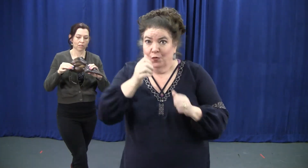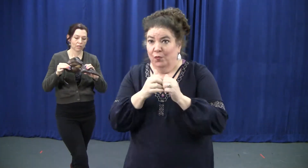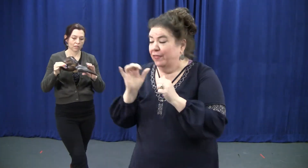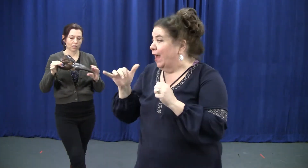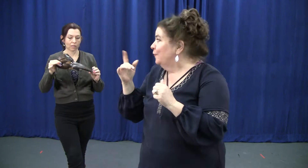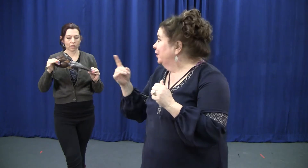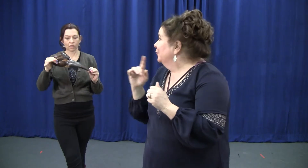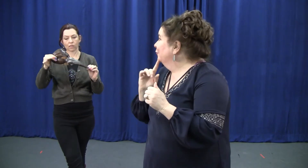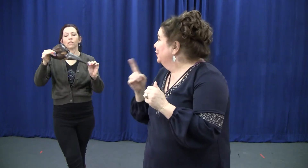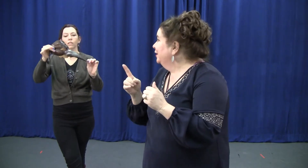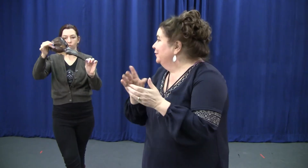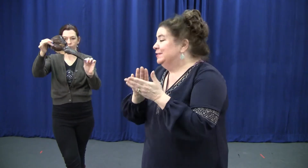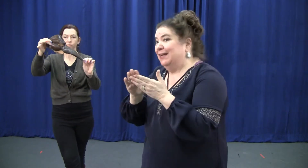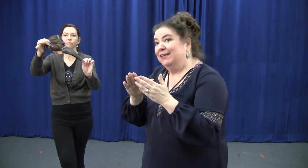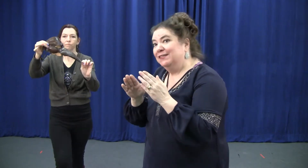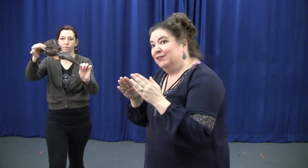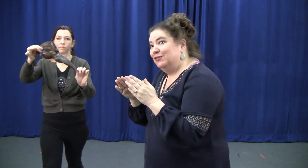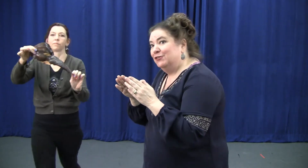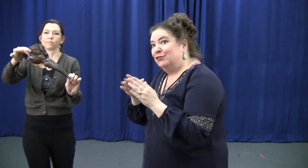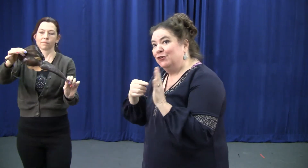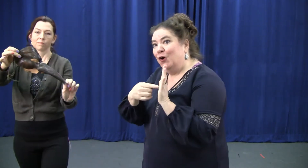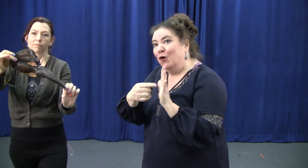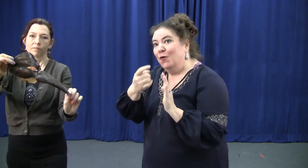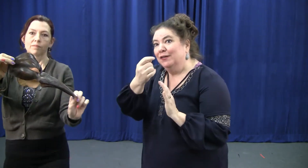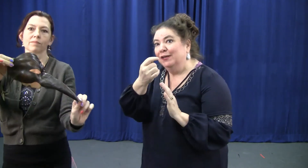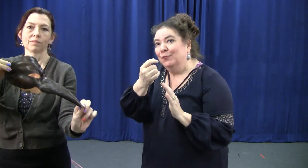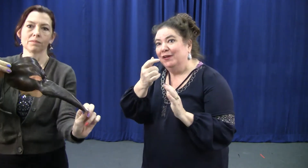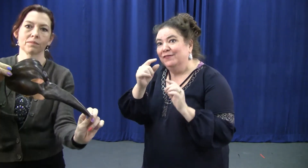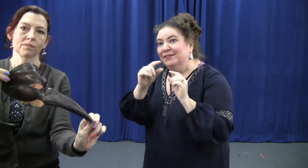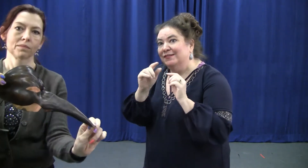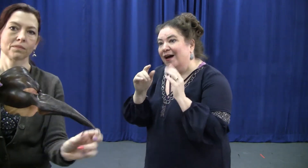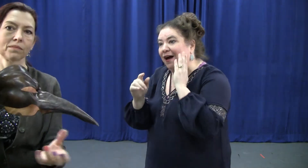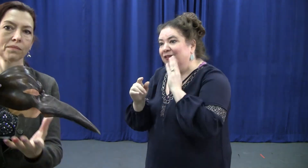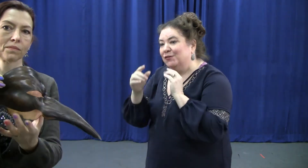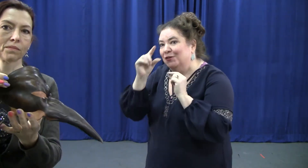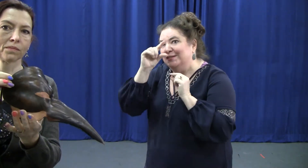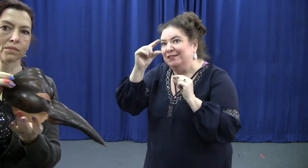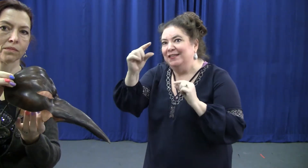with that one it really was nice to show a little bit of the nose size. So you could see